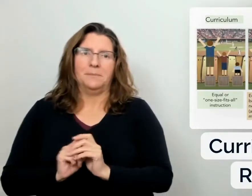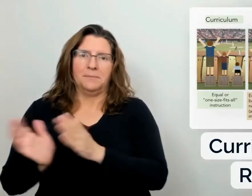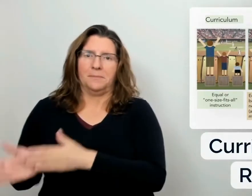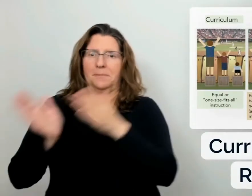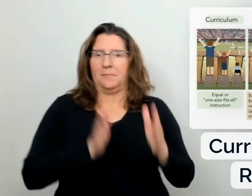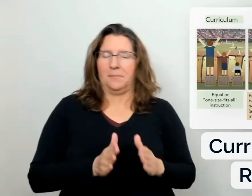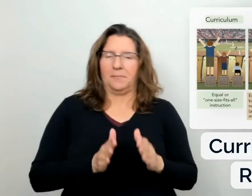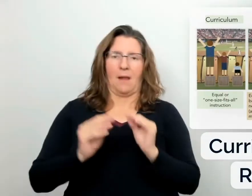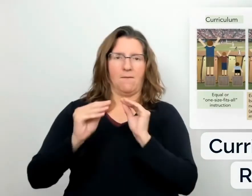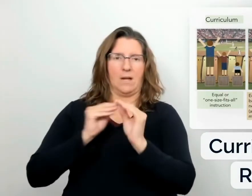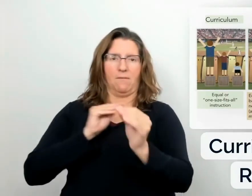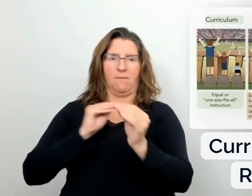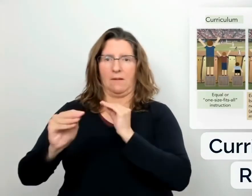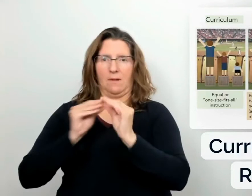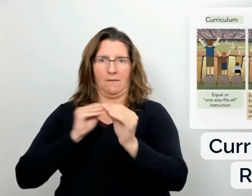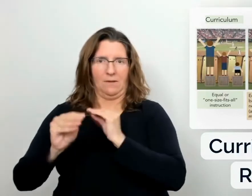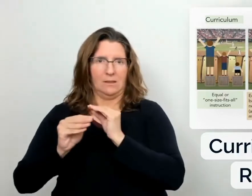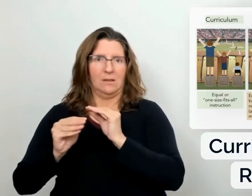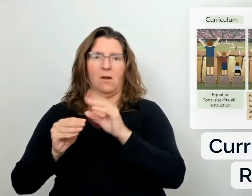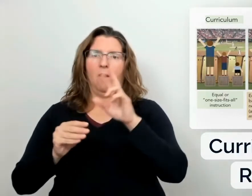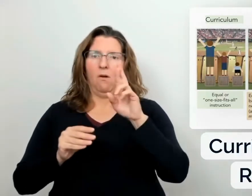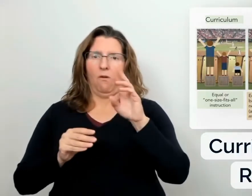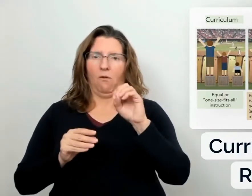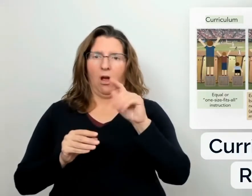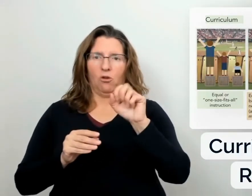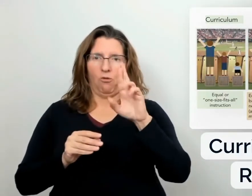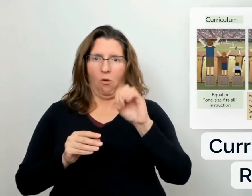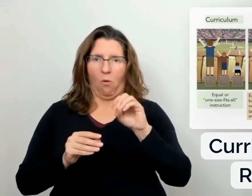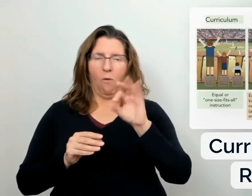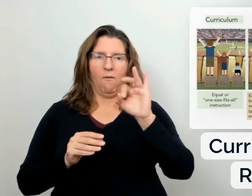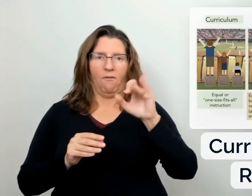Now we're trying to retrofit curriculums.